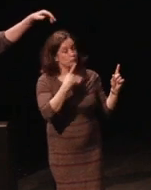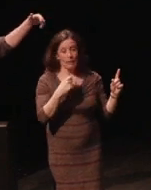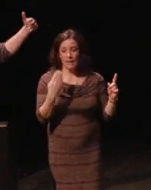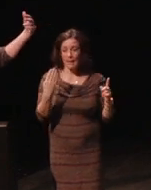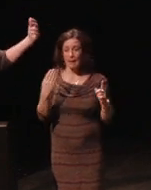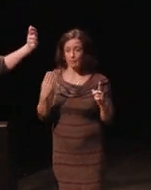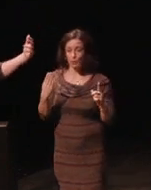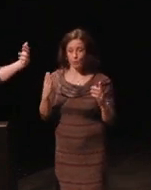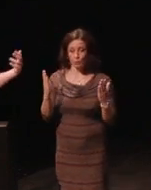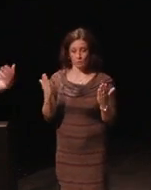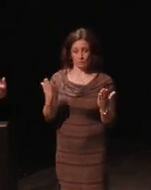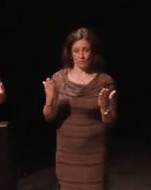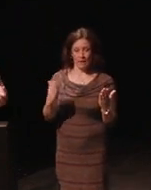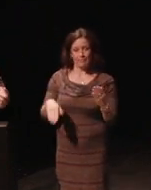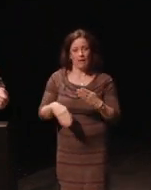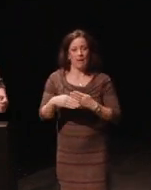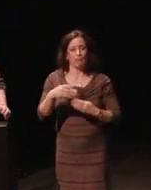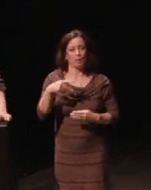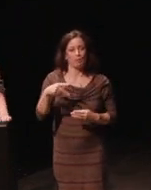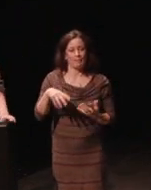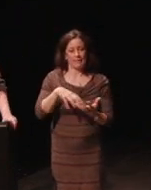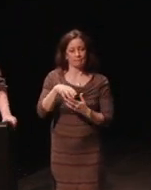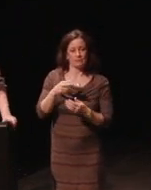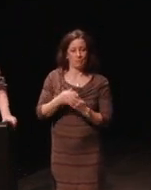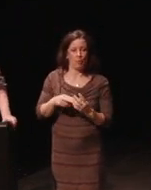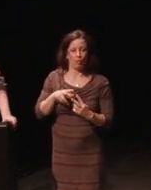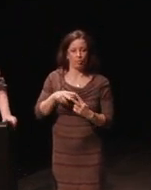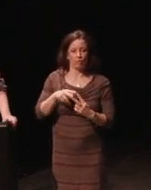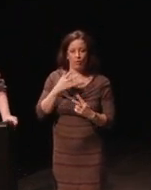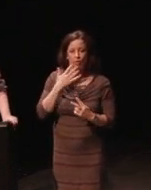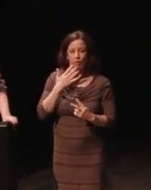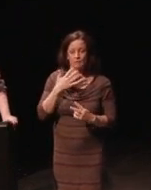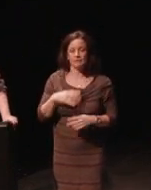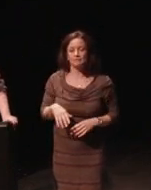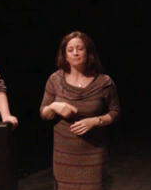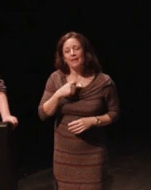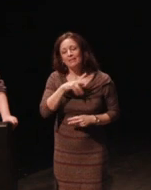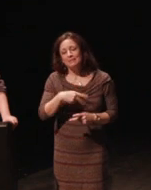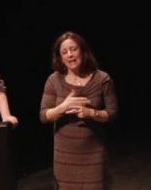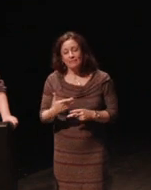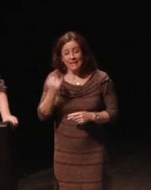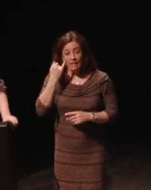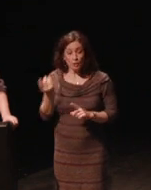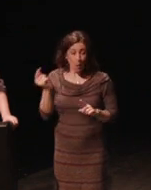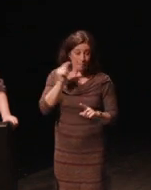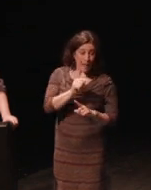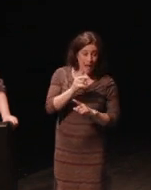You also have purple, which is a mix of the two colors. This is the kind of thing that if you go back about just a couple of years ago,